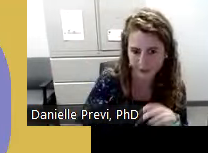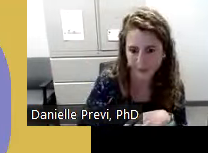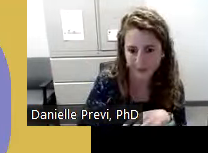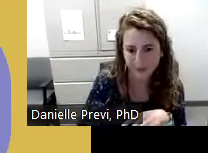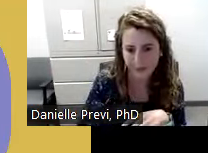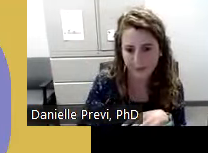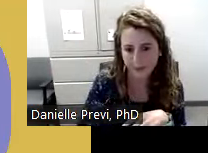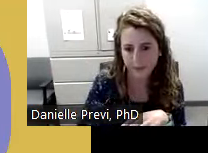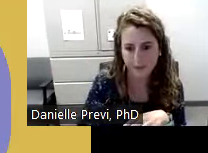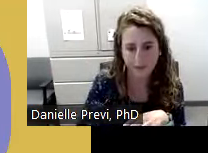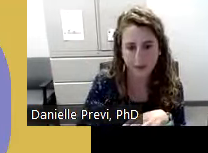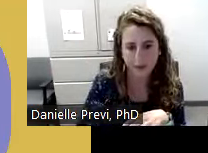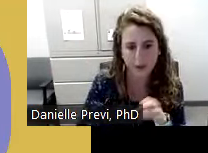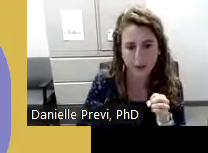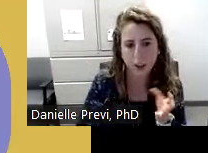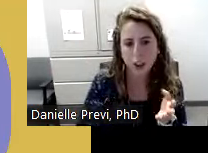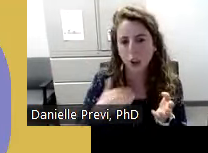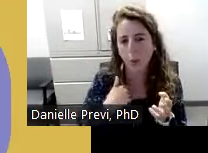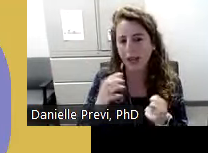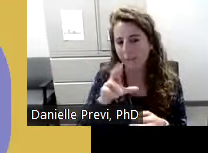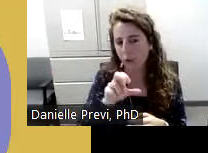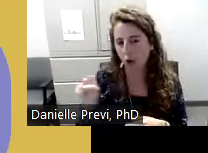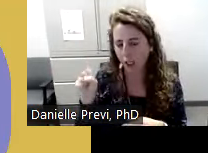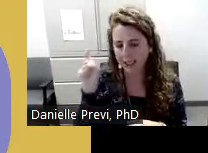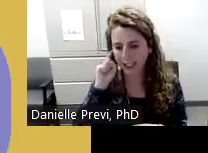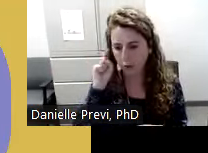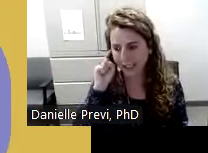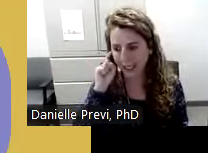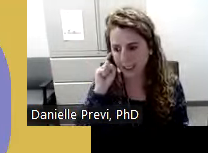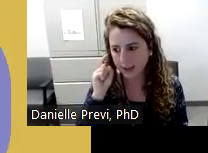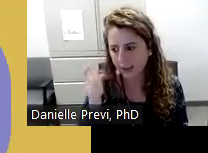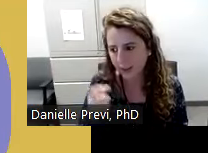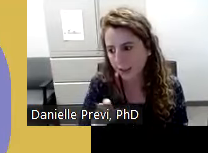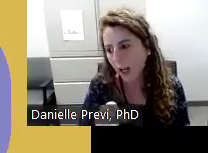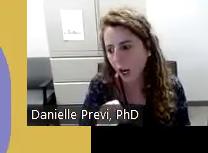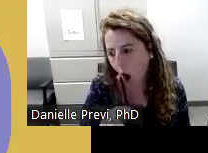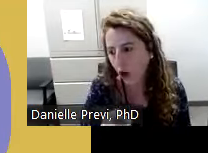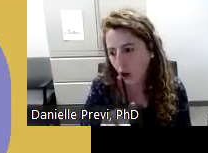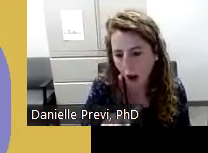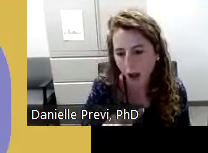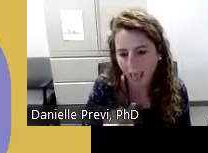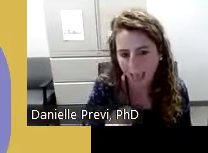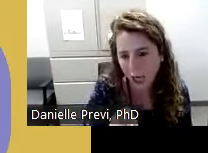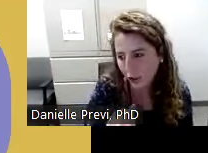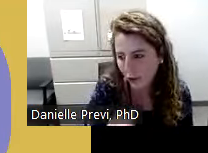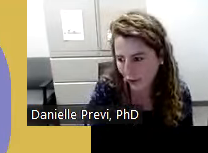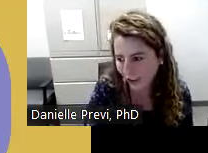if somebody is talking on the side where the hearing loss takes place. And they have